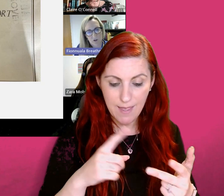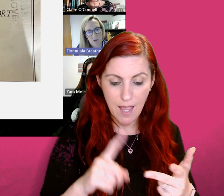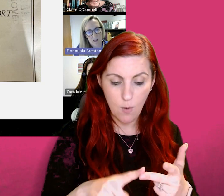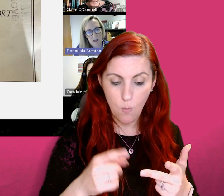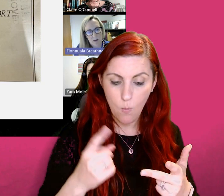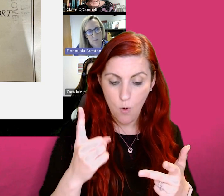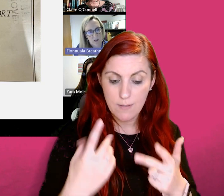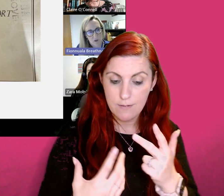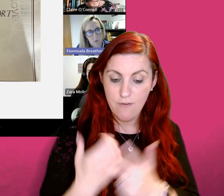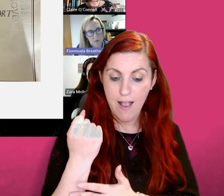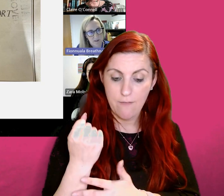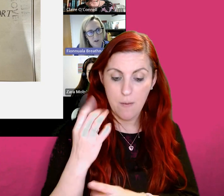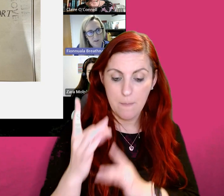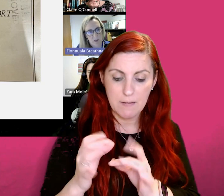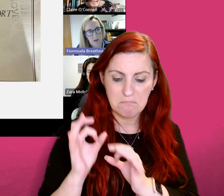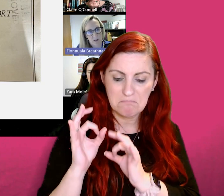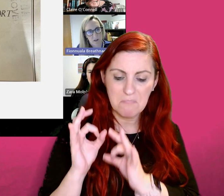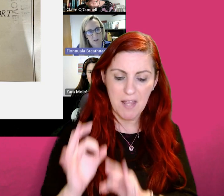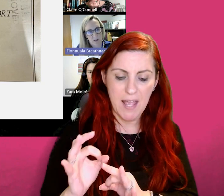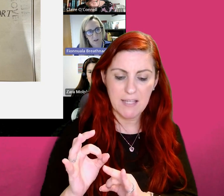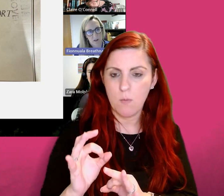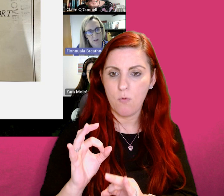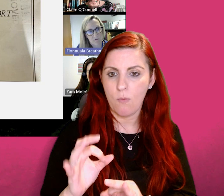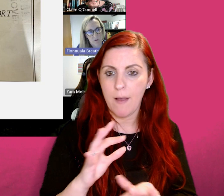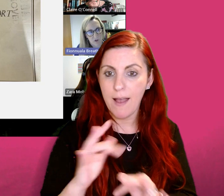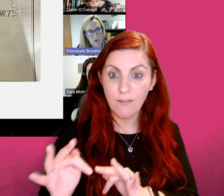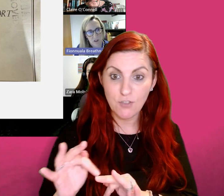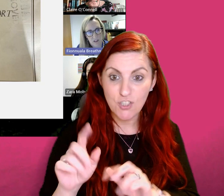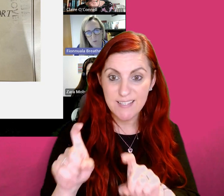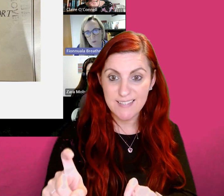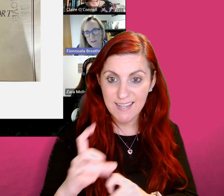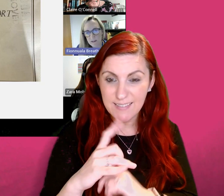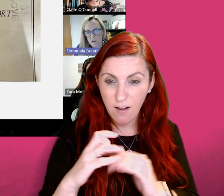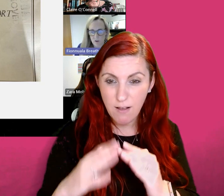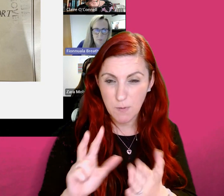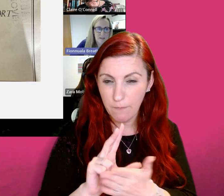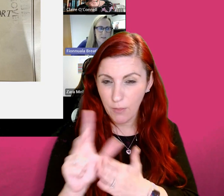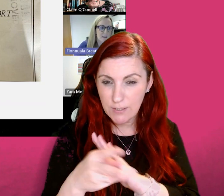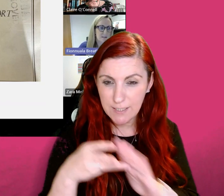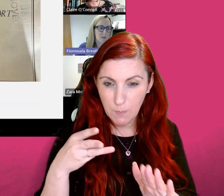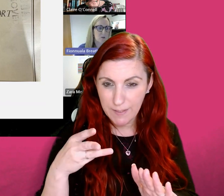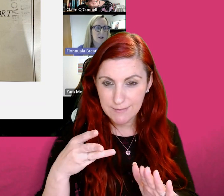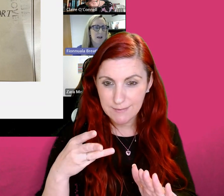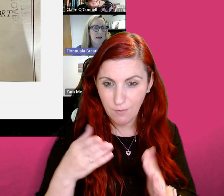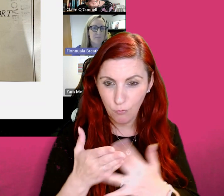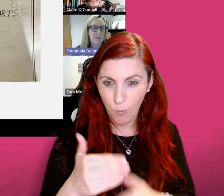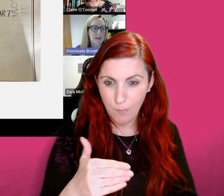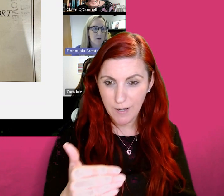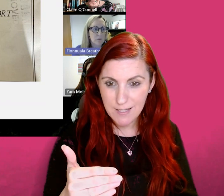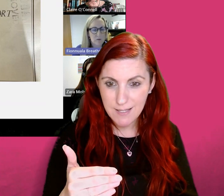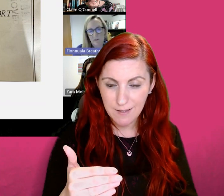after the pregnant woman was hospitalized for for 133 weeks during her pregnancy so um now we would